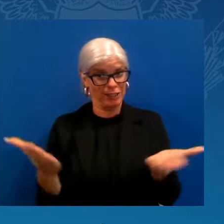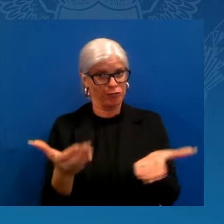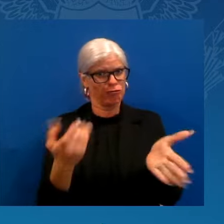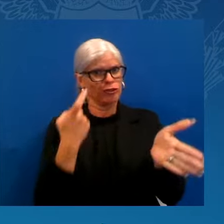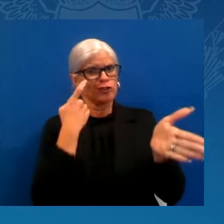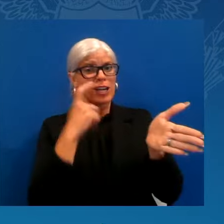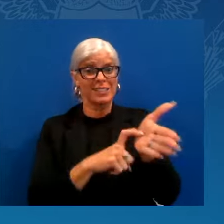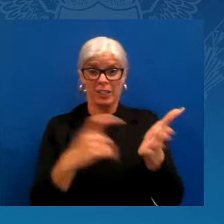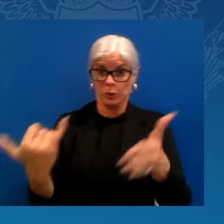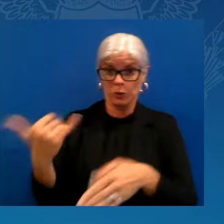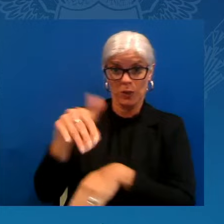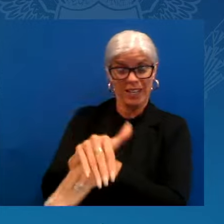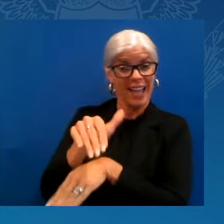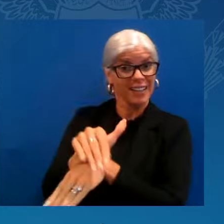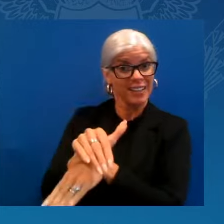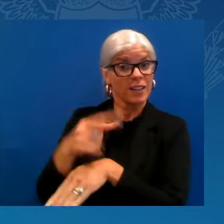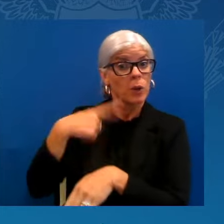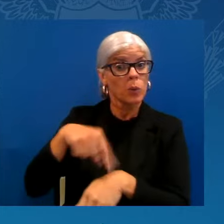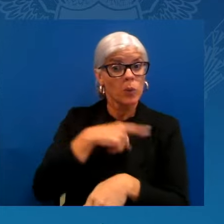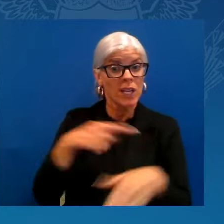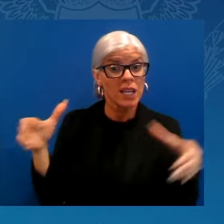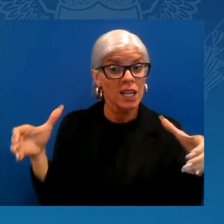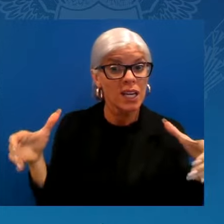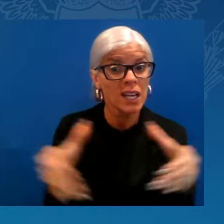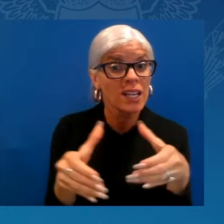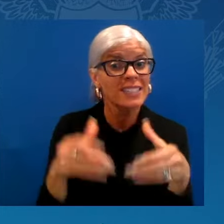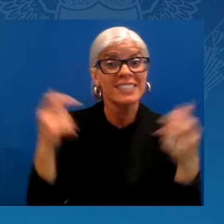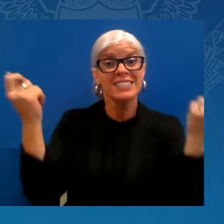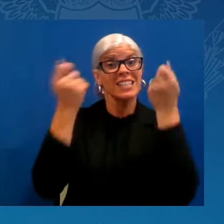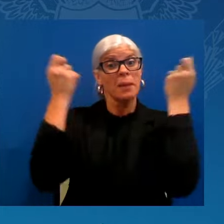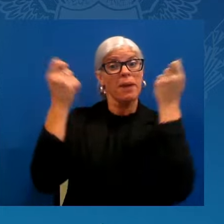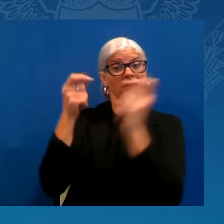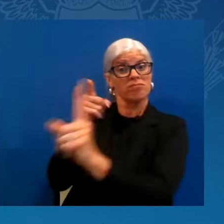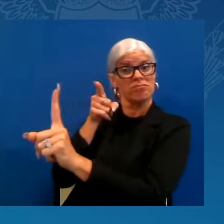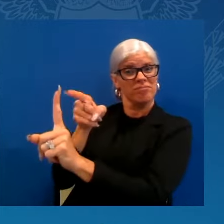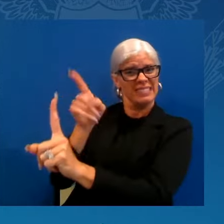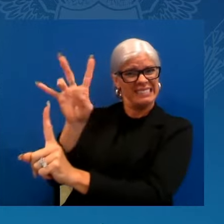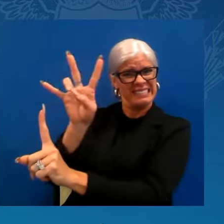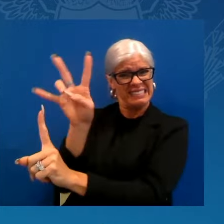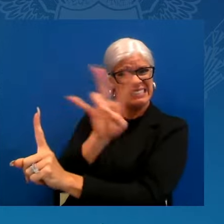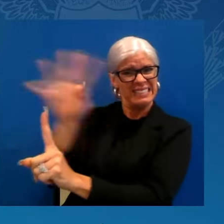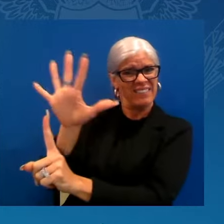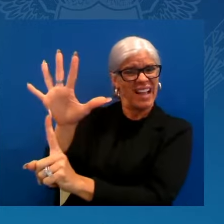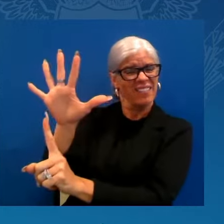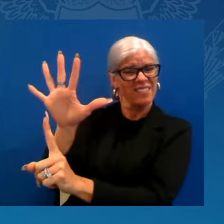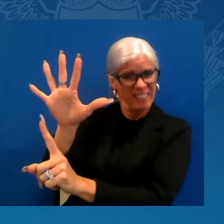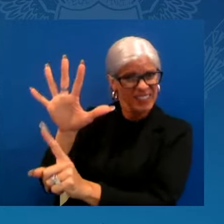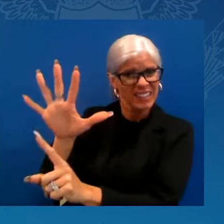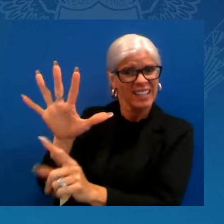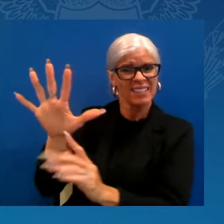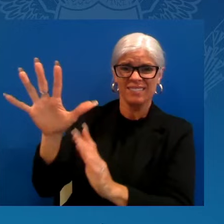celebrate the 75th anniversary of the state of Israel. Truly a remarkable milestone.